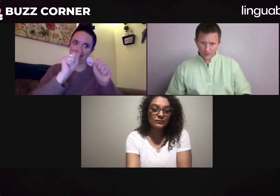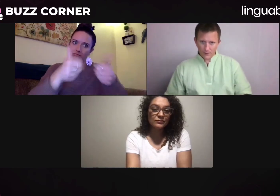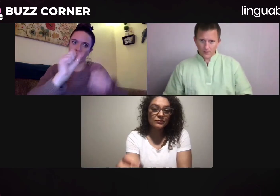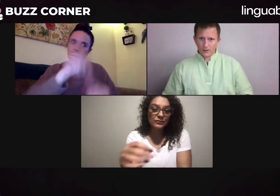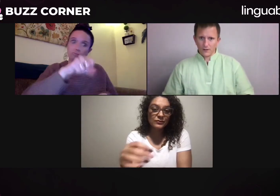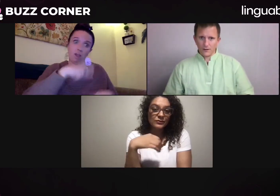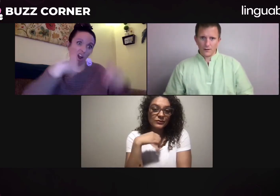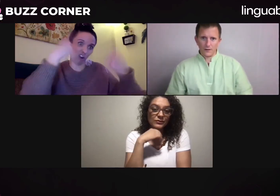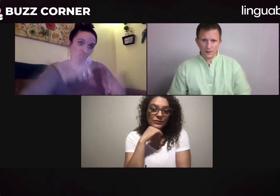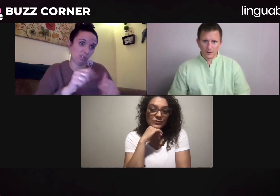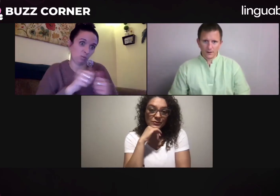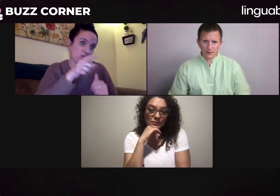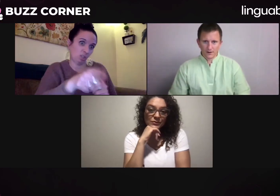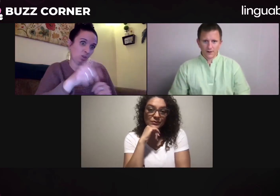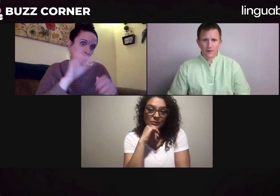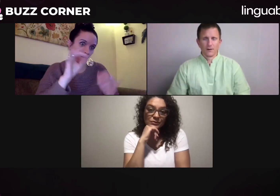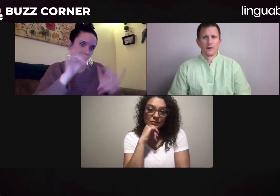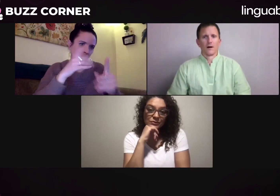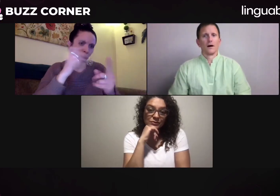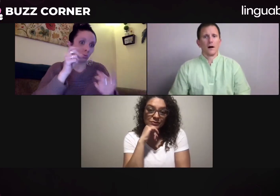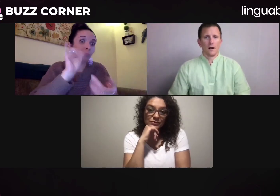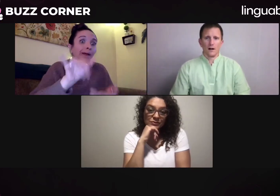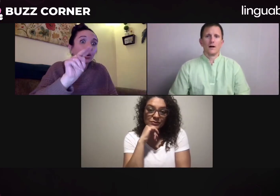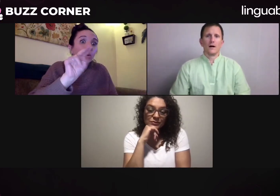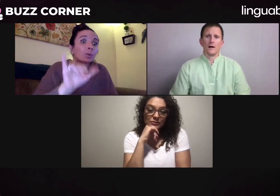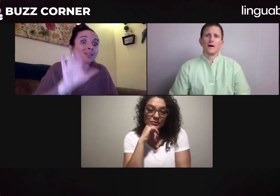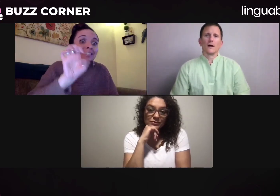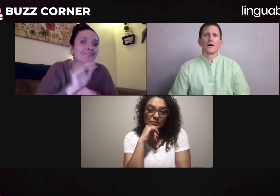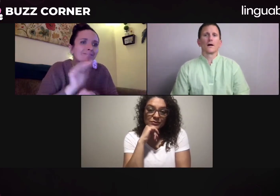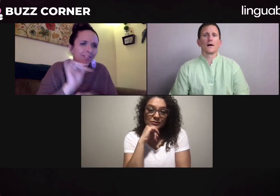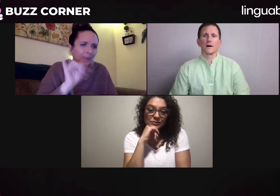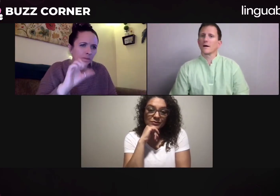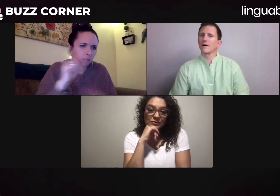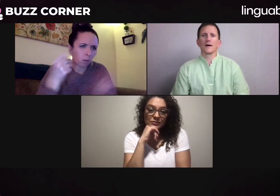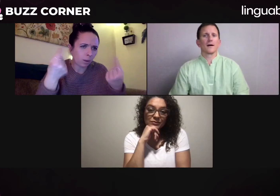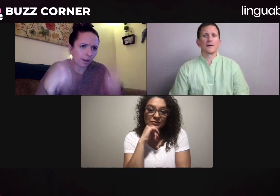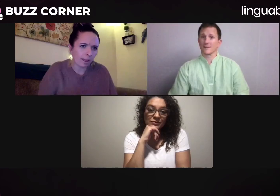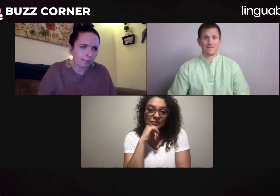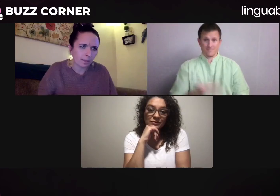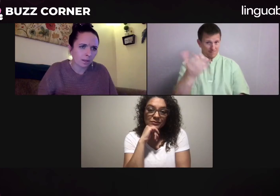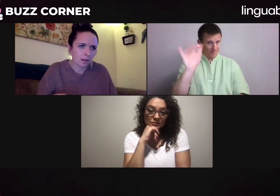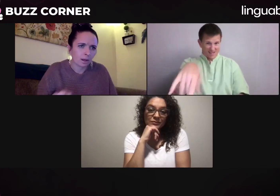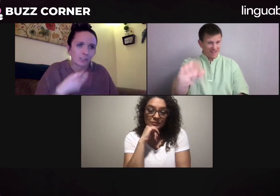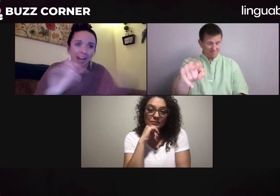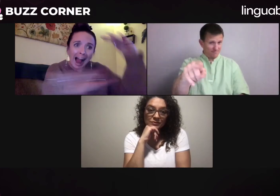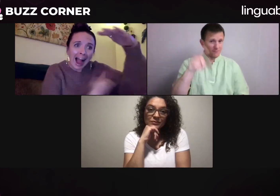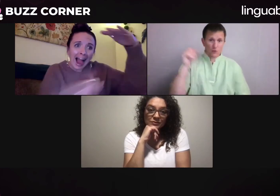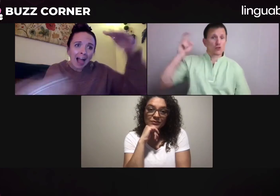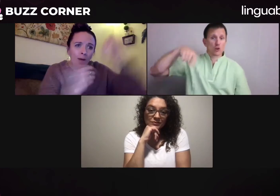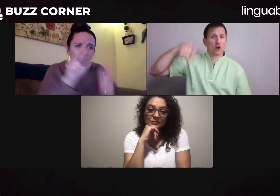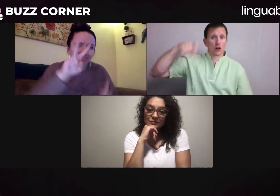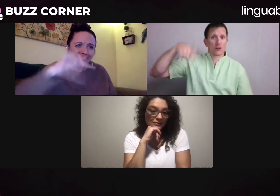I agree 100% with you like New Year's Eve. That's not what happened. They weren't air guitaring,